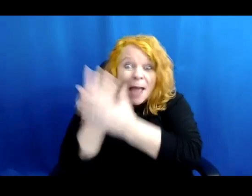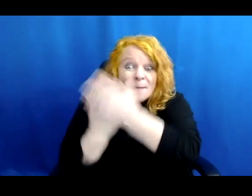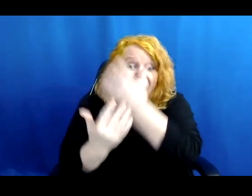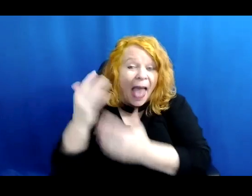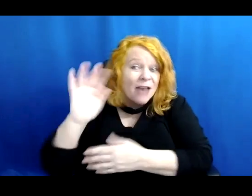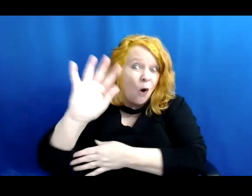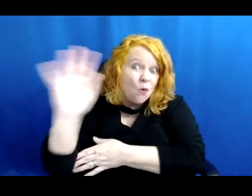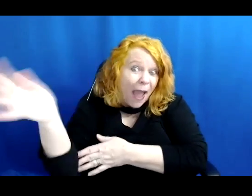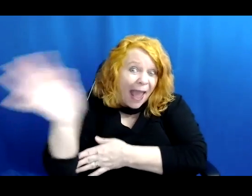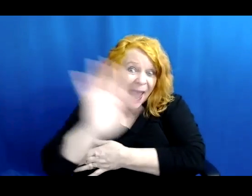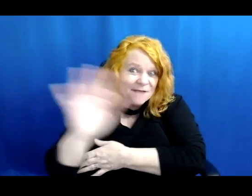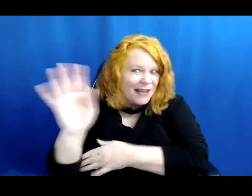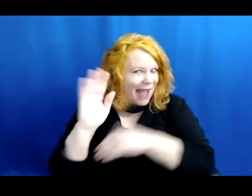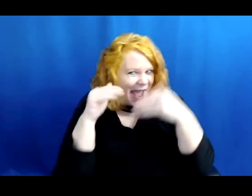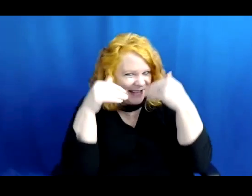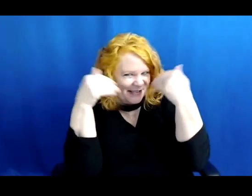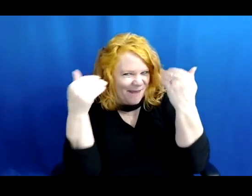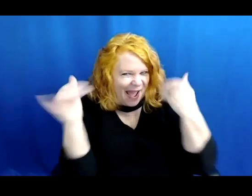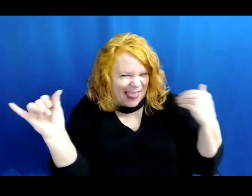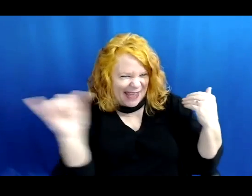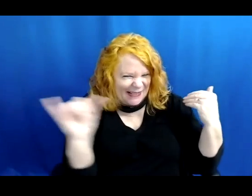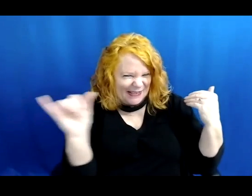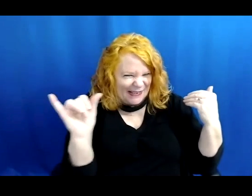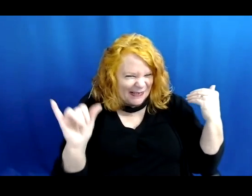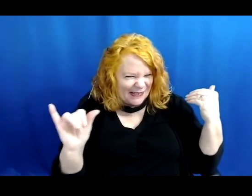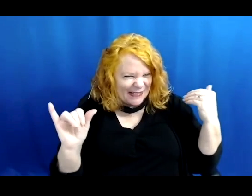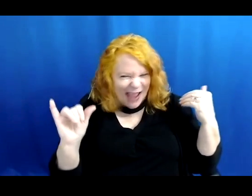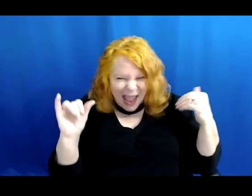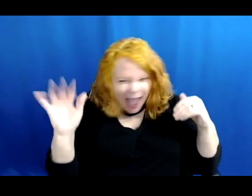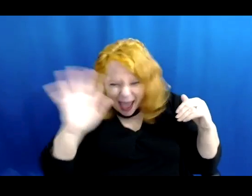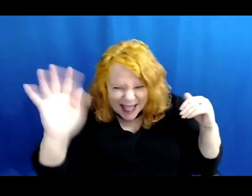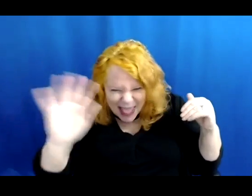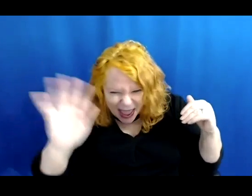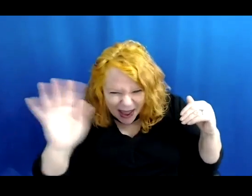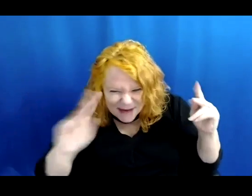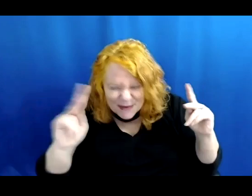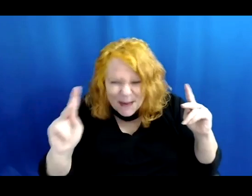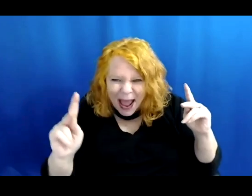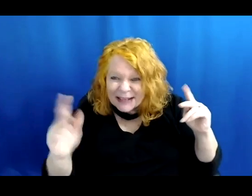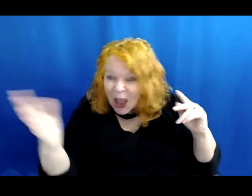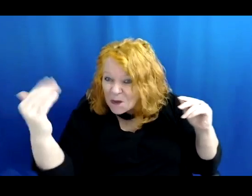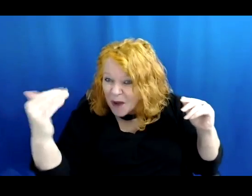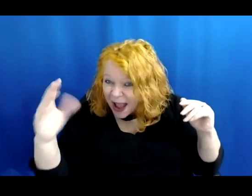I am smiling at you.” HOORAY, everybody! “Give me a big wave back.”